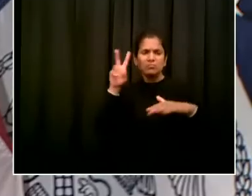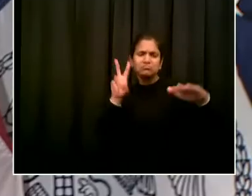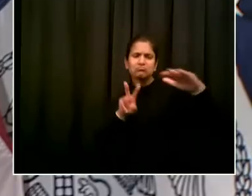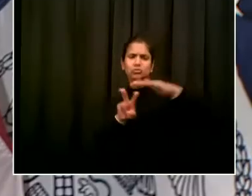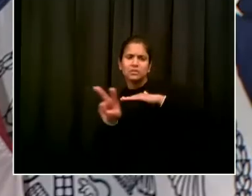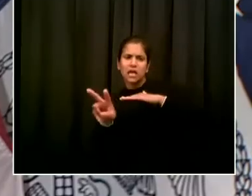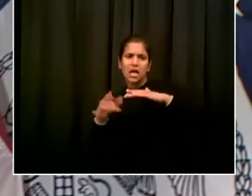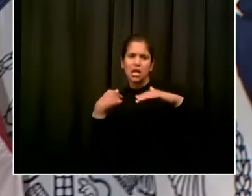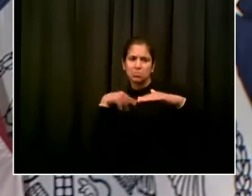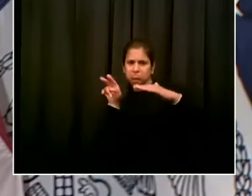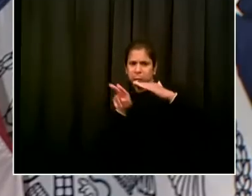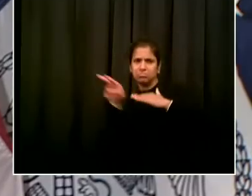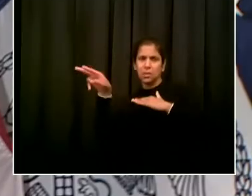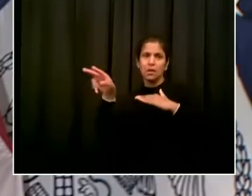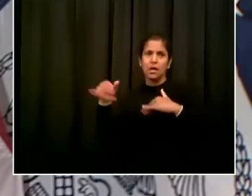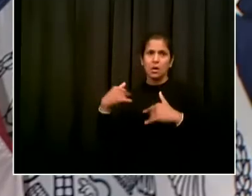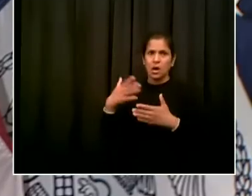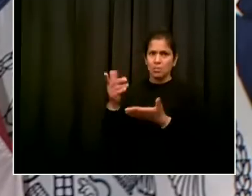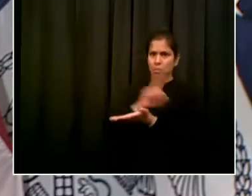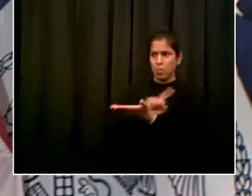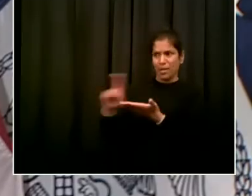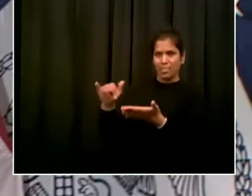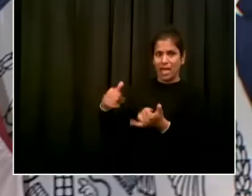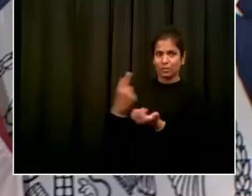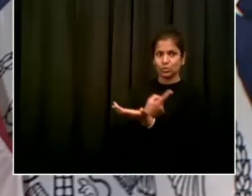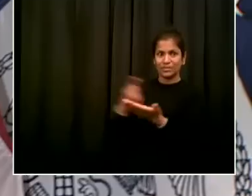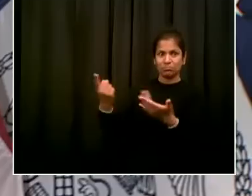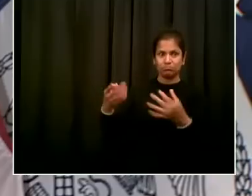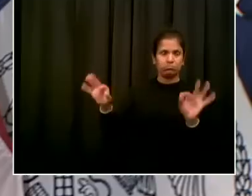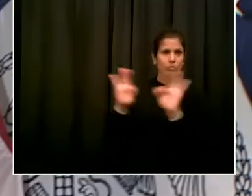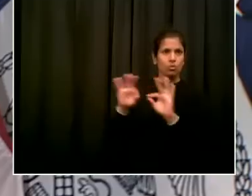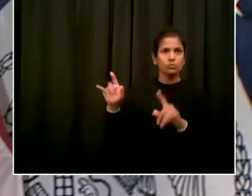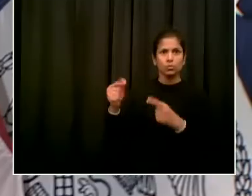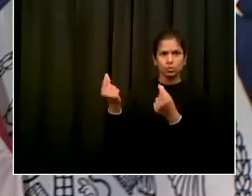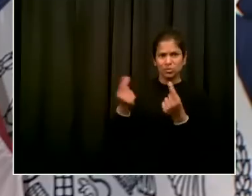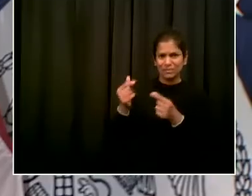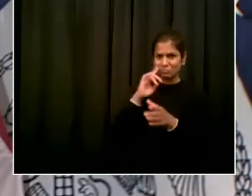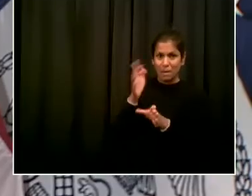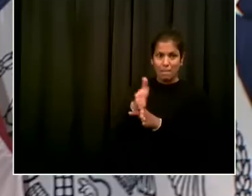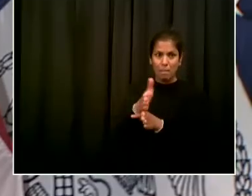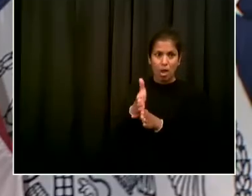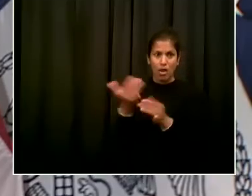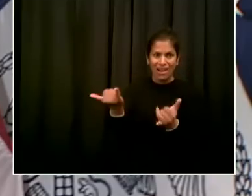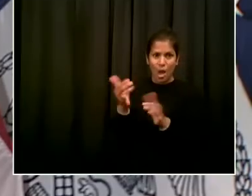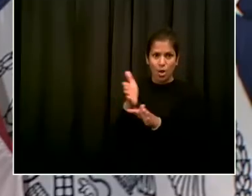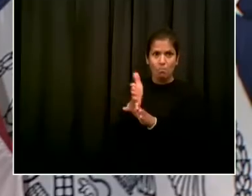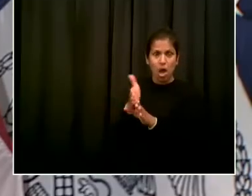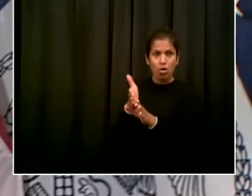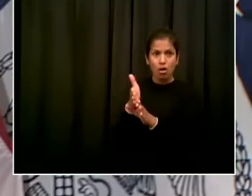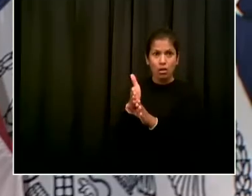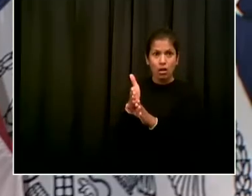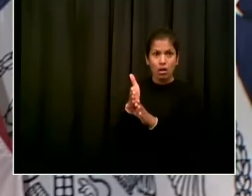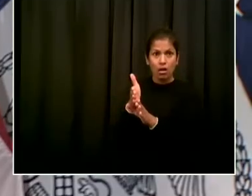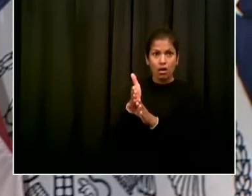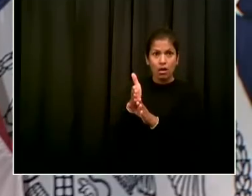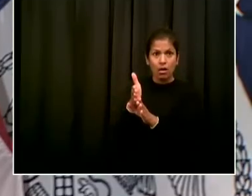GOING ON. IF PEOPLE DO WHAT WE ARE ALL CACAABPLELEO F F DOING, GO OUT